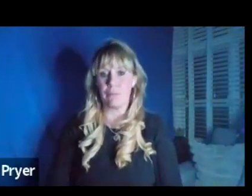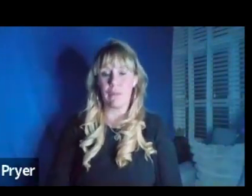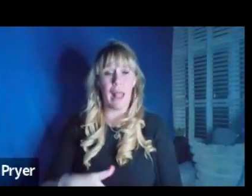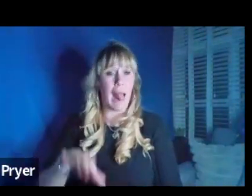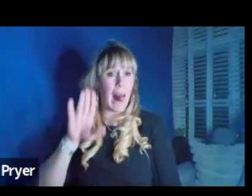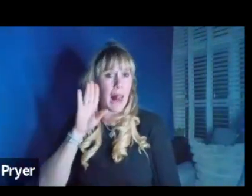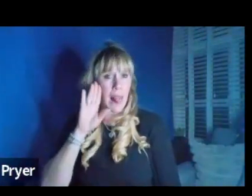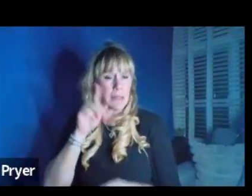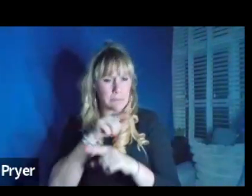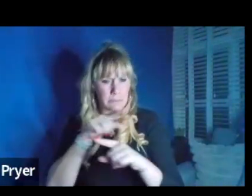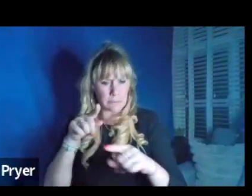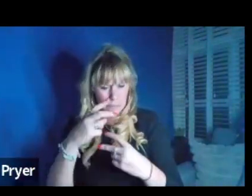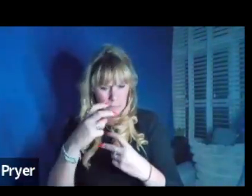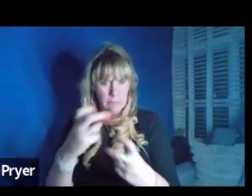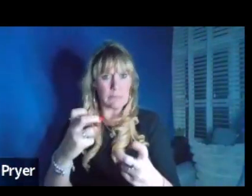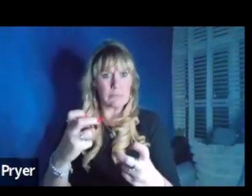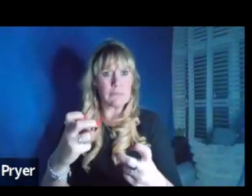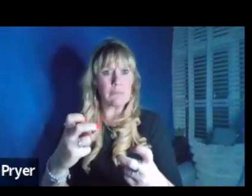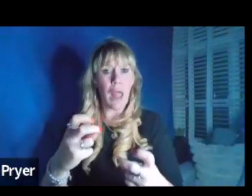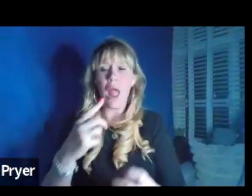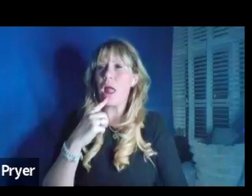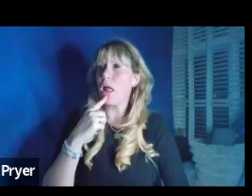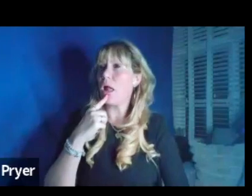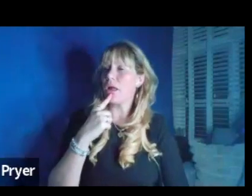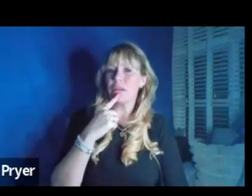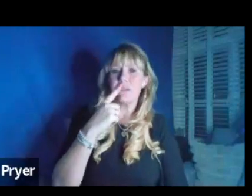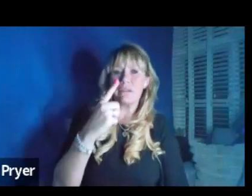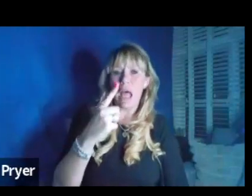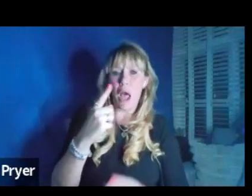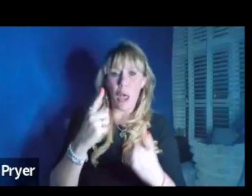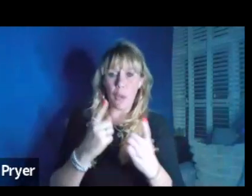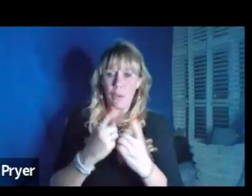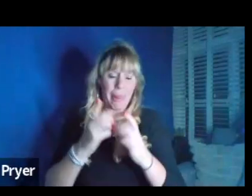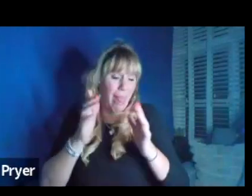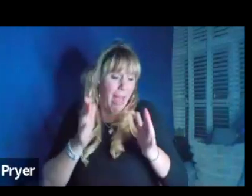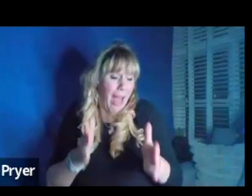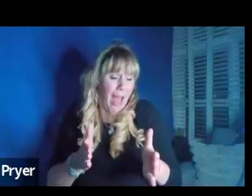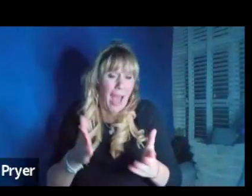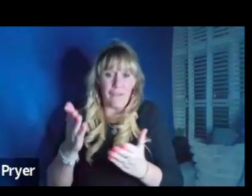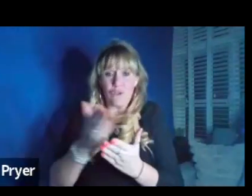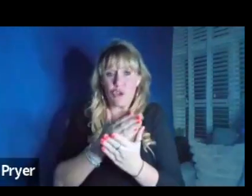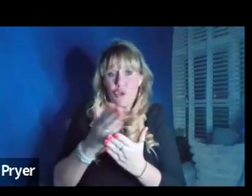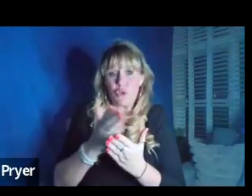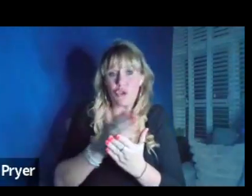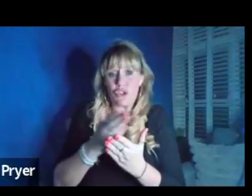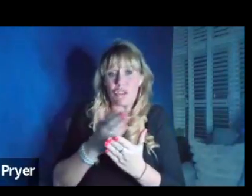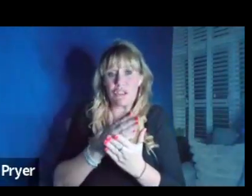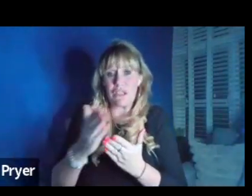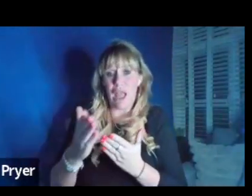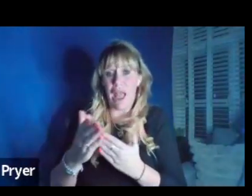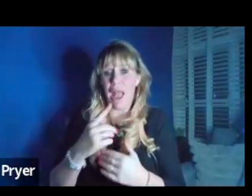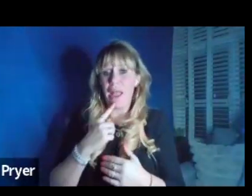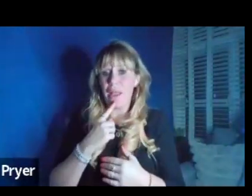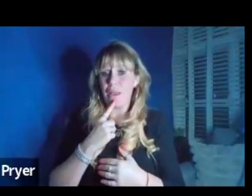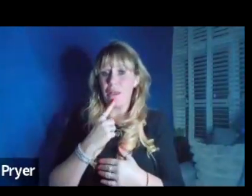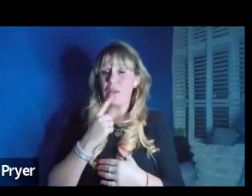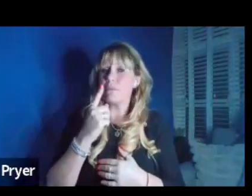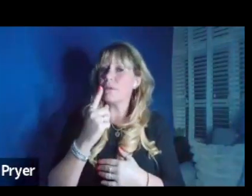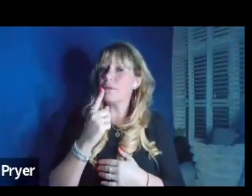I'll tell you something that I've got to share Going to tell you in this song Why femmy girls don't turn me on